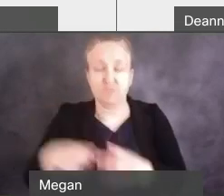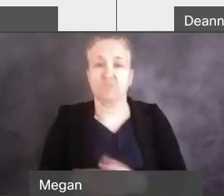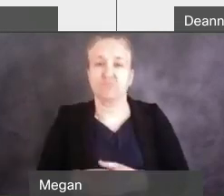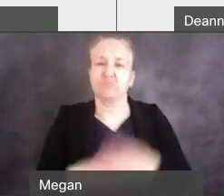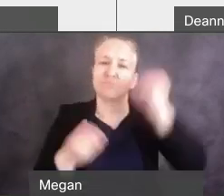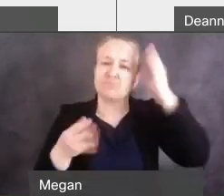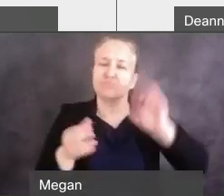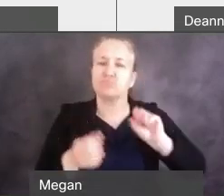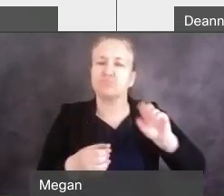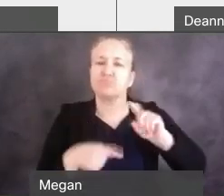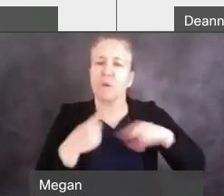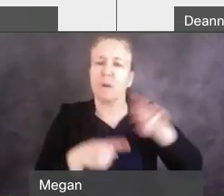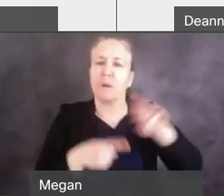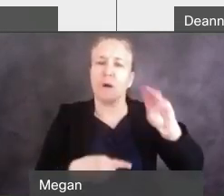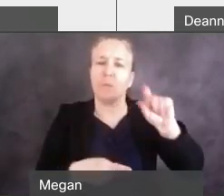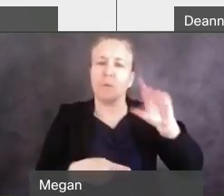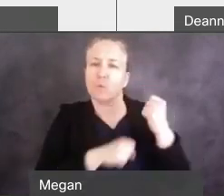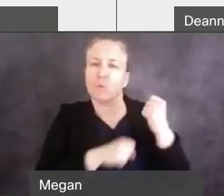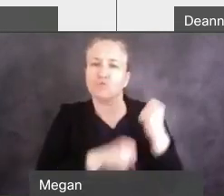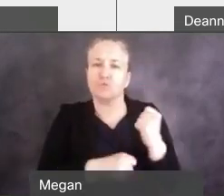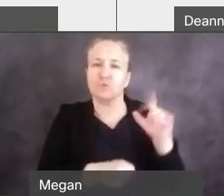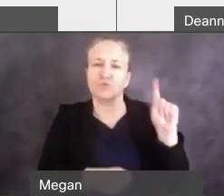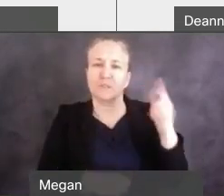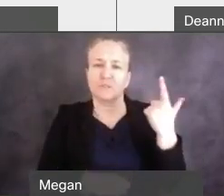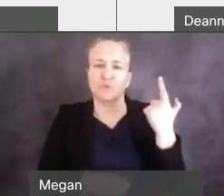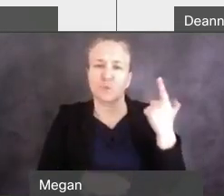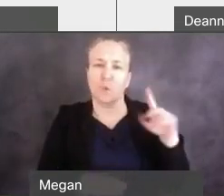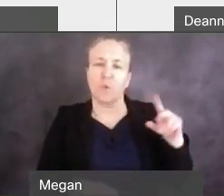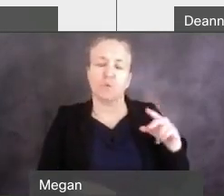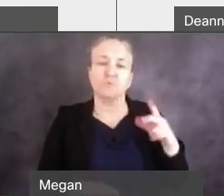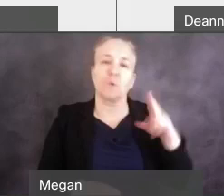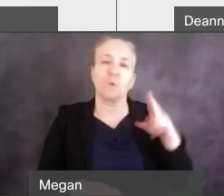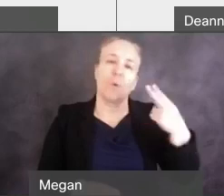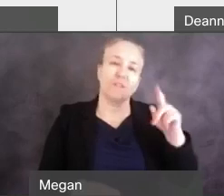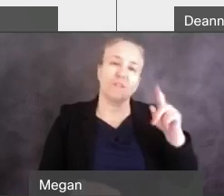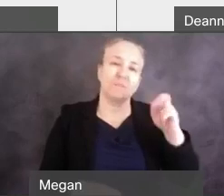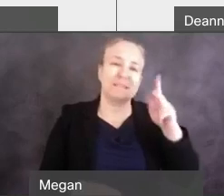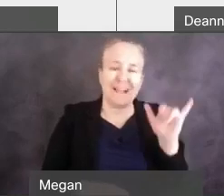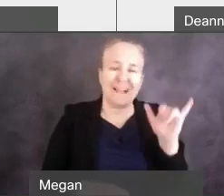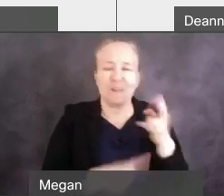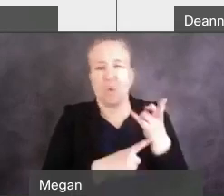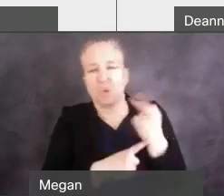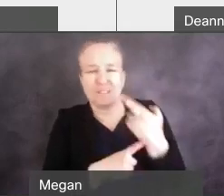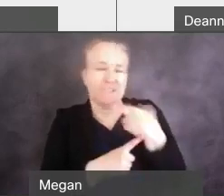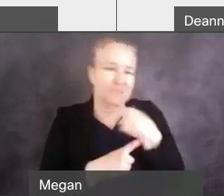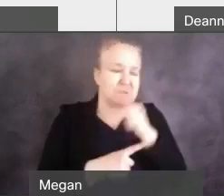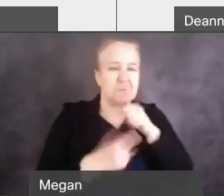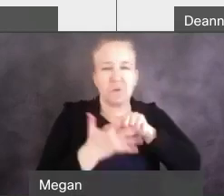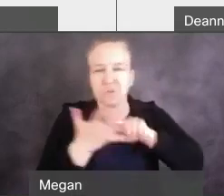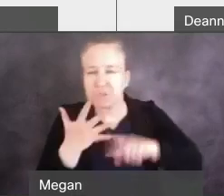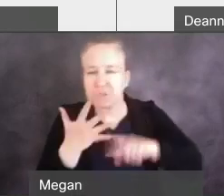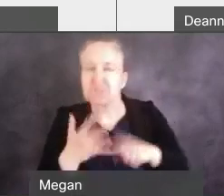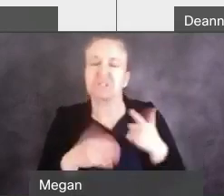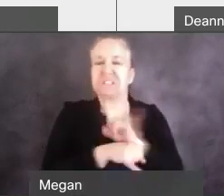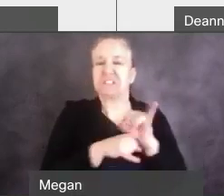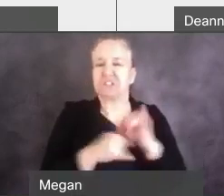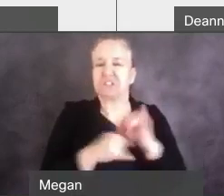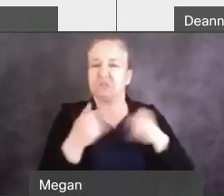the MontcoStrong 2021 Hospitality Industry Recovery Program. In 2019, the tourism and